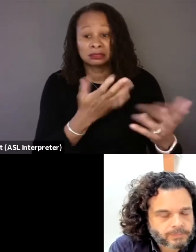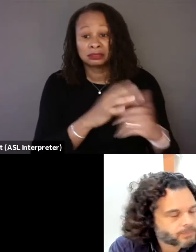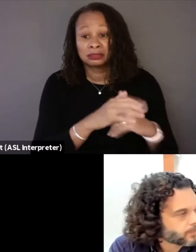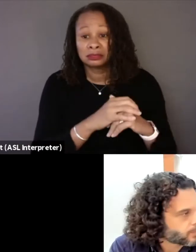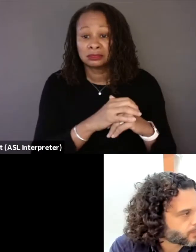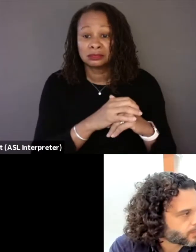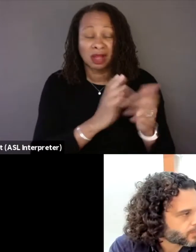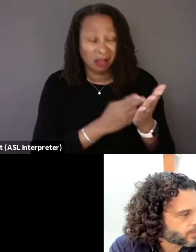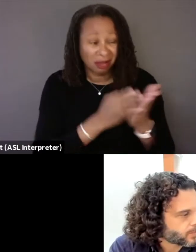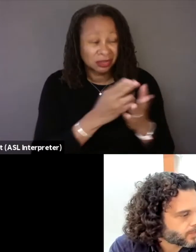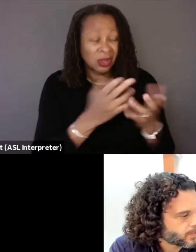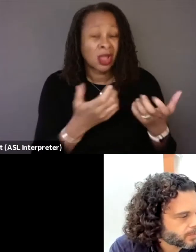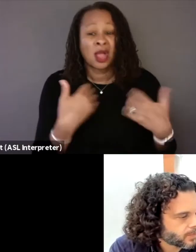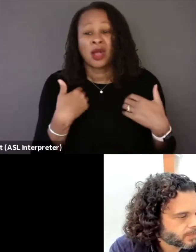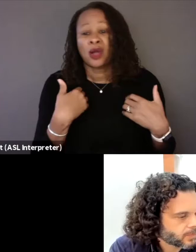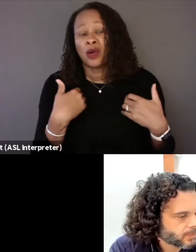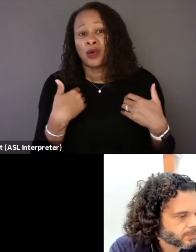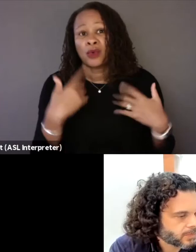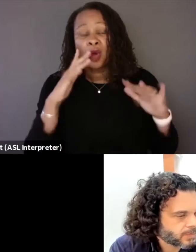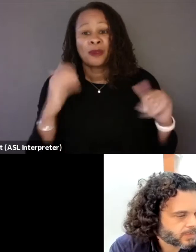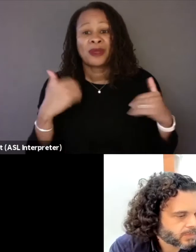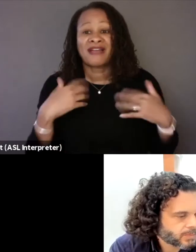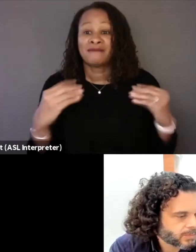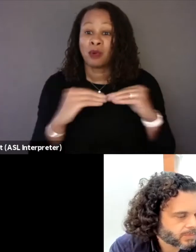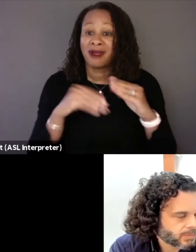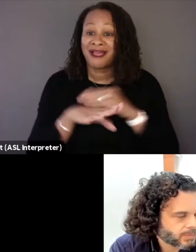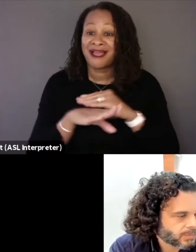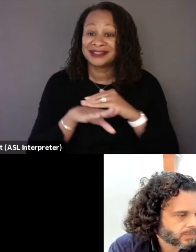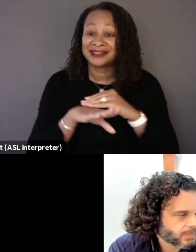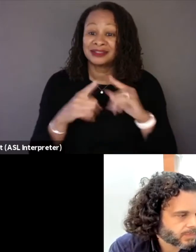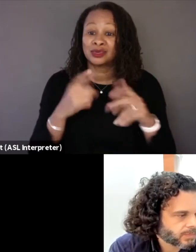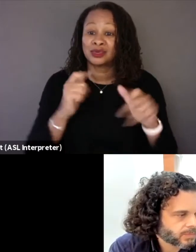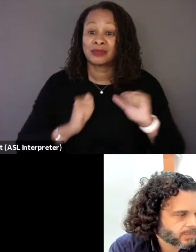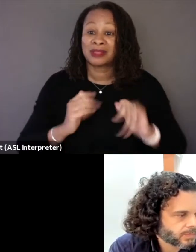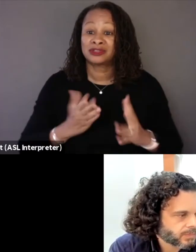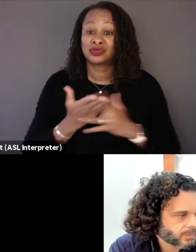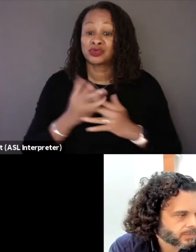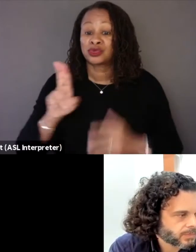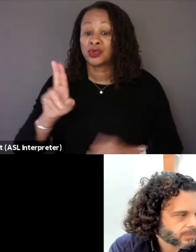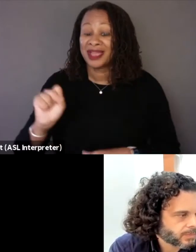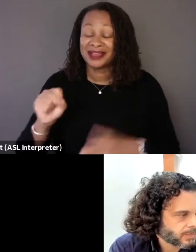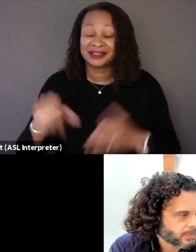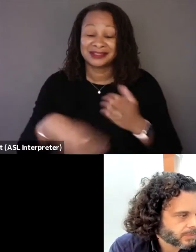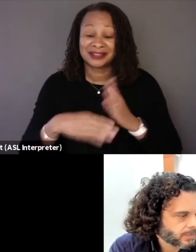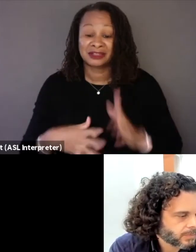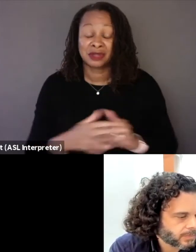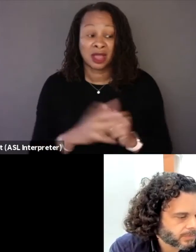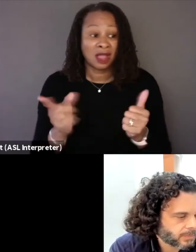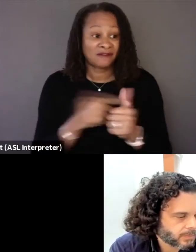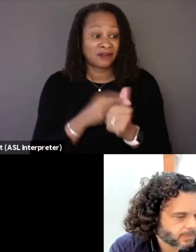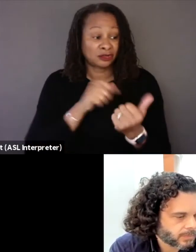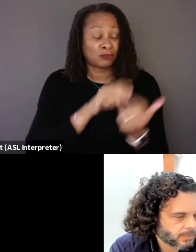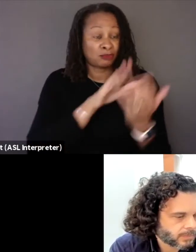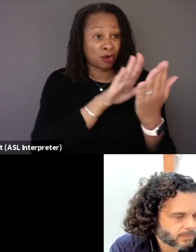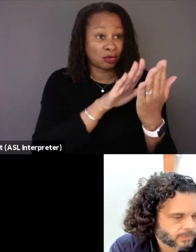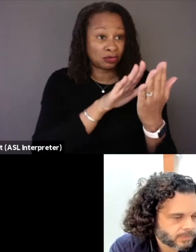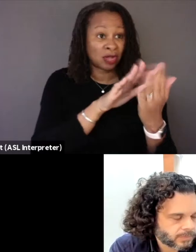to the players through U.S. soccer, right? That we were, when we first approached them about just wanting to do something on the team and wanting to